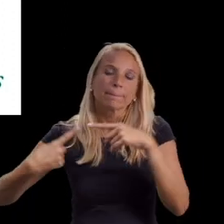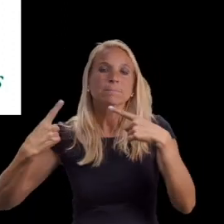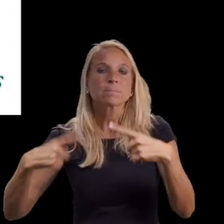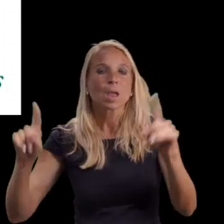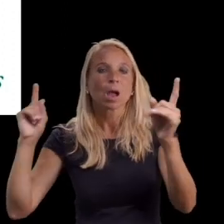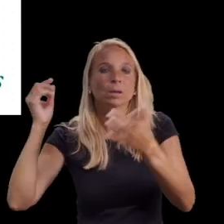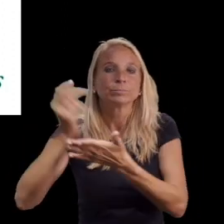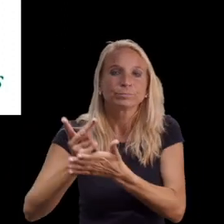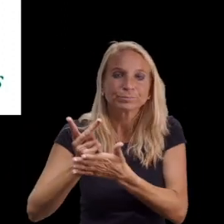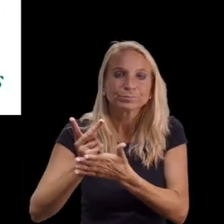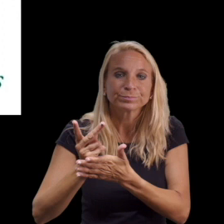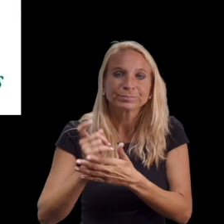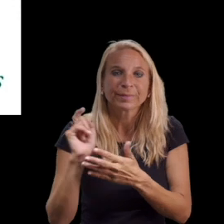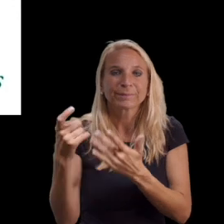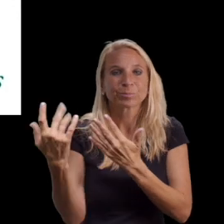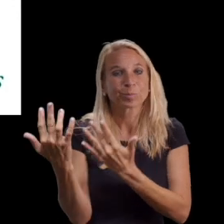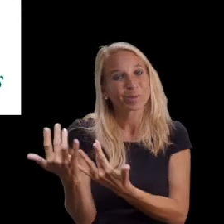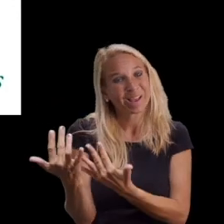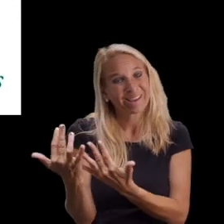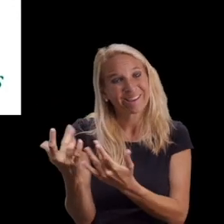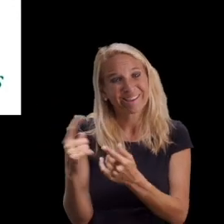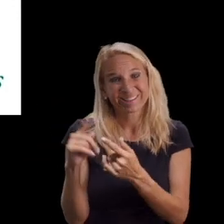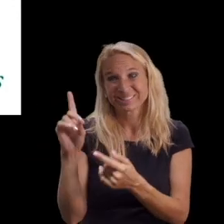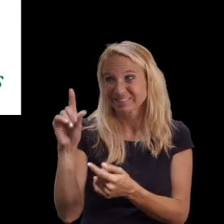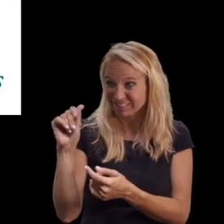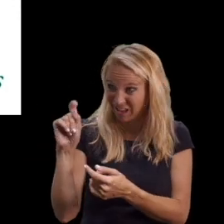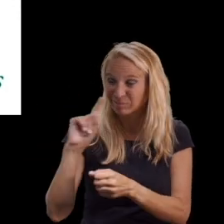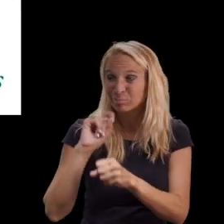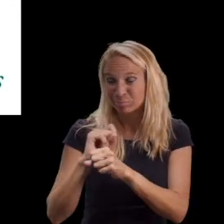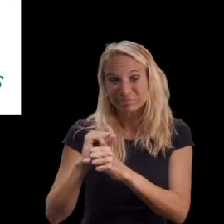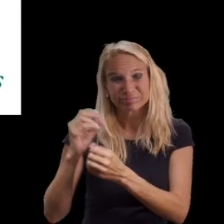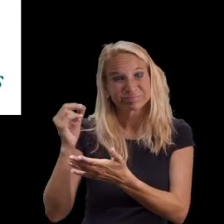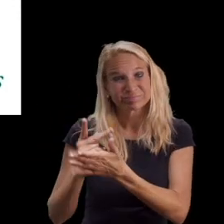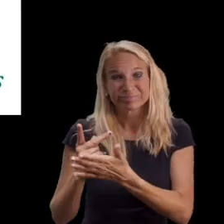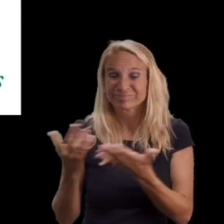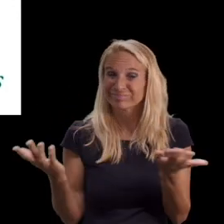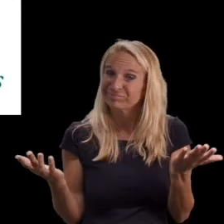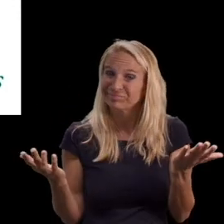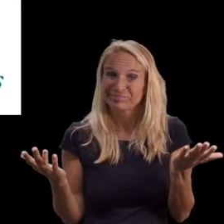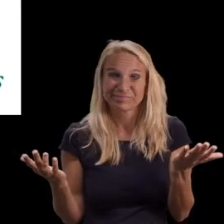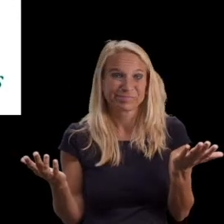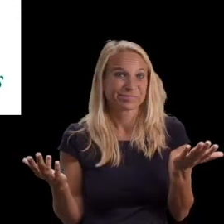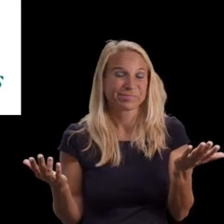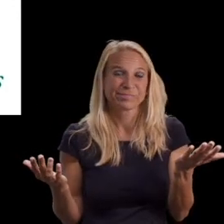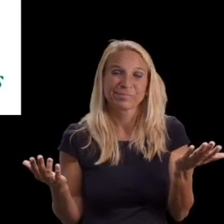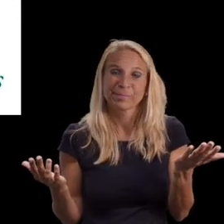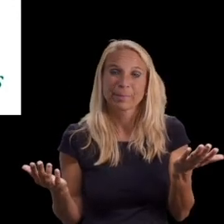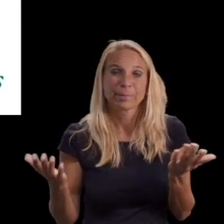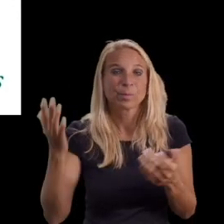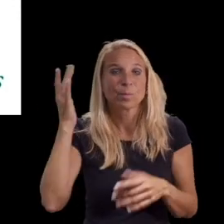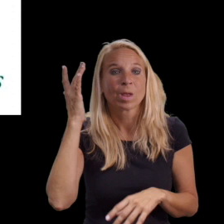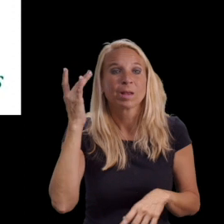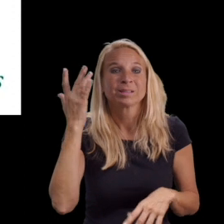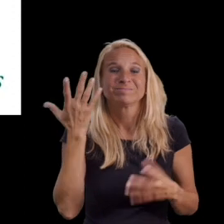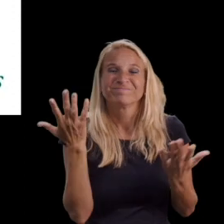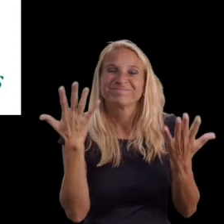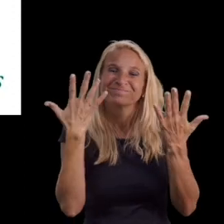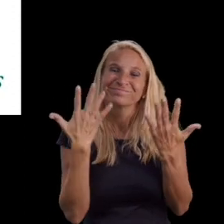So they'll wait until like it's not until the date of the fair hearing even, because unfortunately as I mentioned